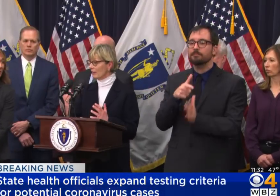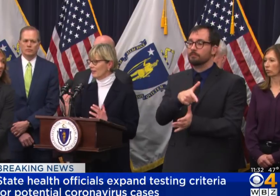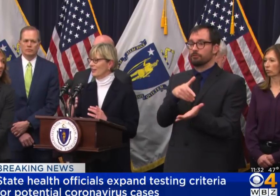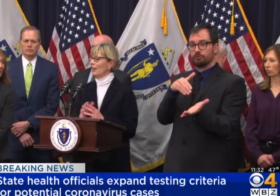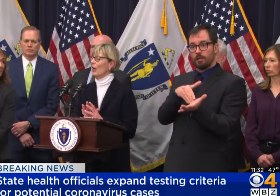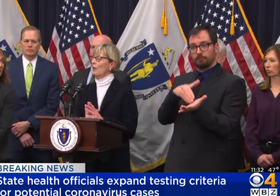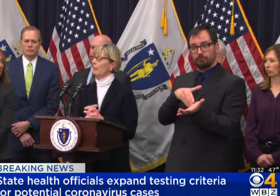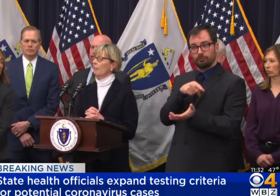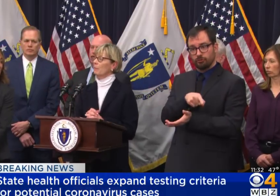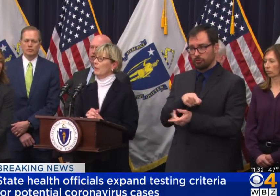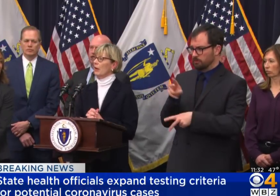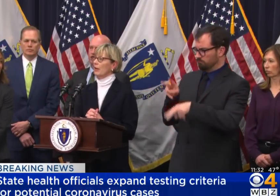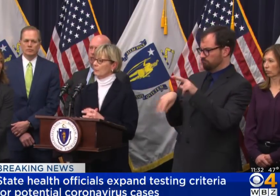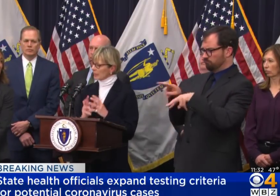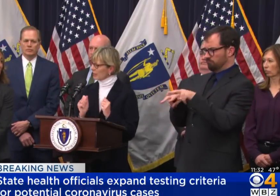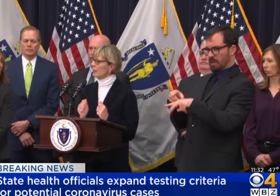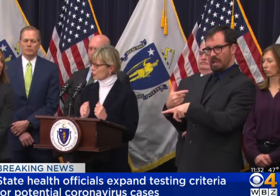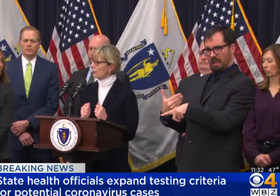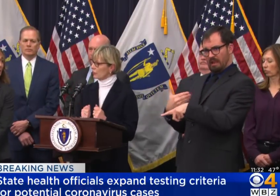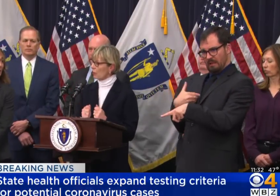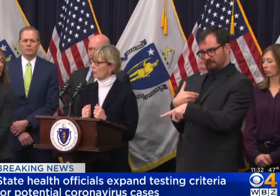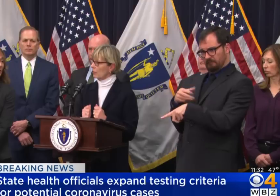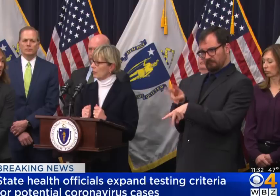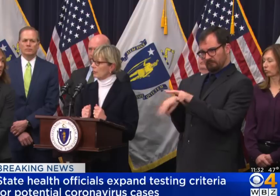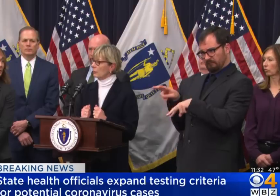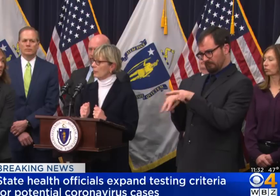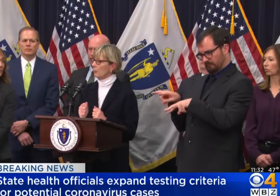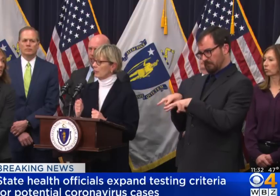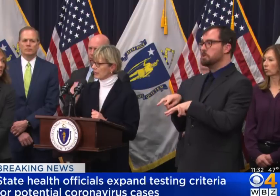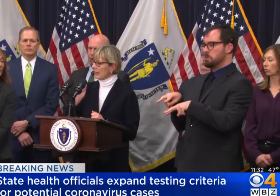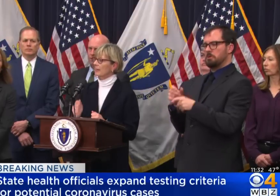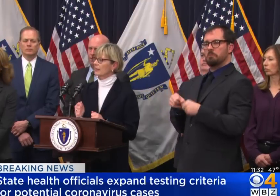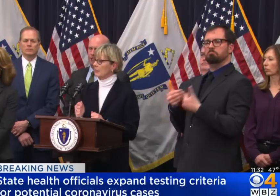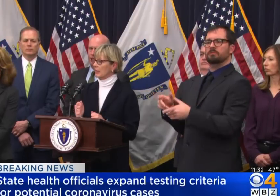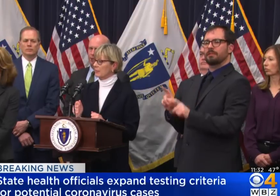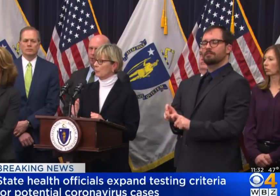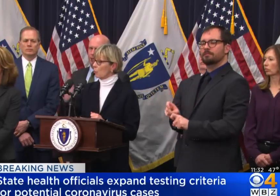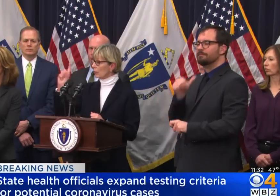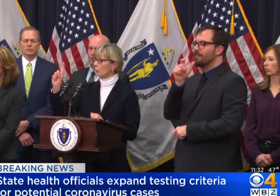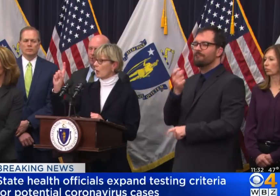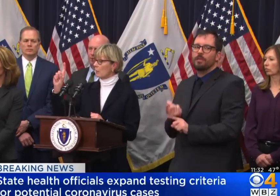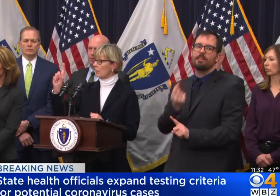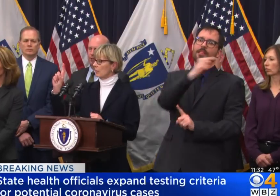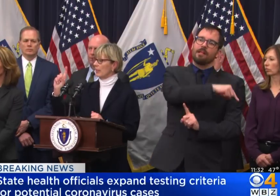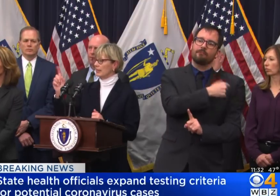AND AGAIN, CLINICIANS, IF THEY GO THROUGH THE CRITERIA AND YES, IT IS WRITTEN FOR CLINICIANS,